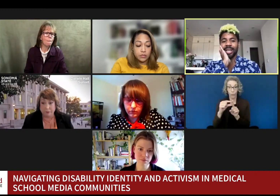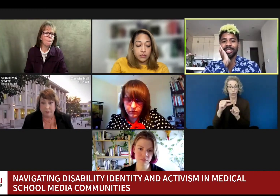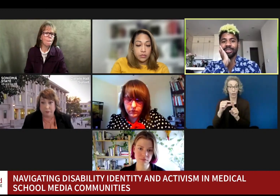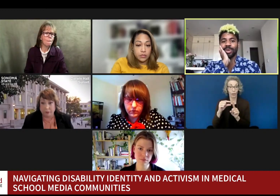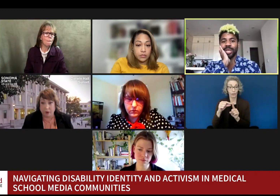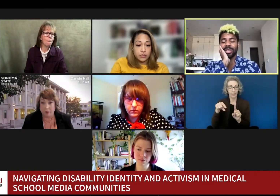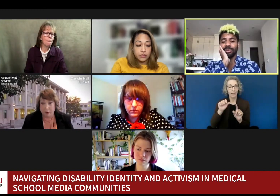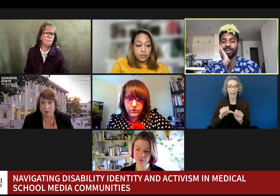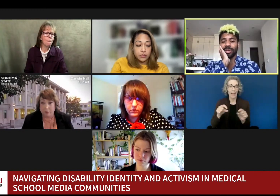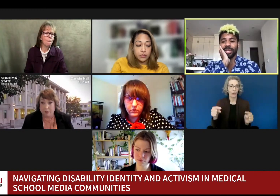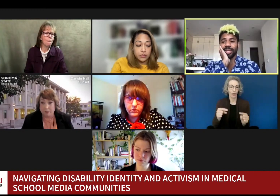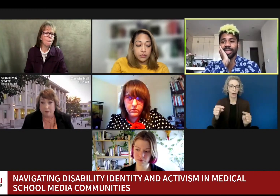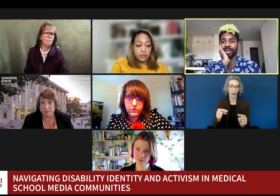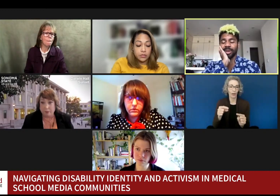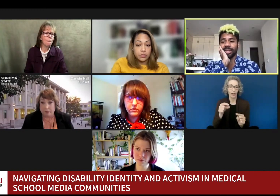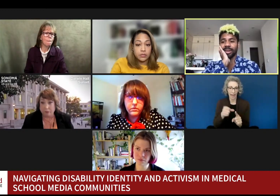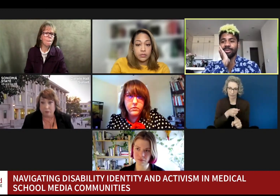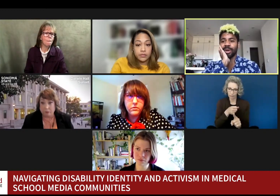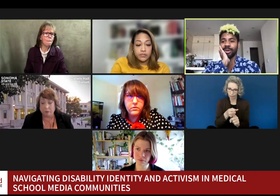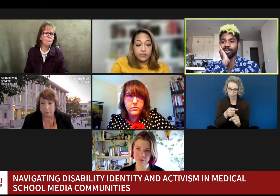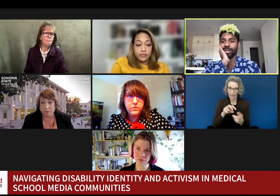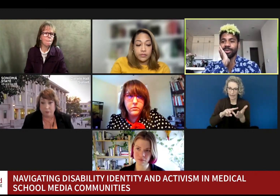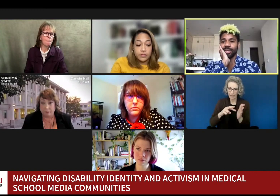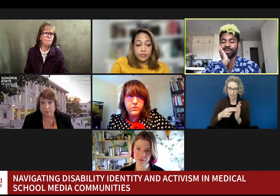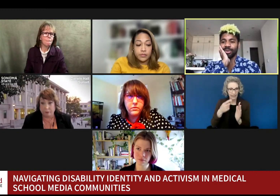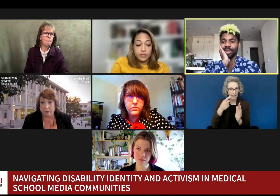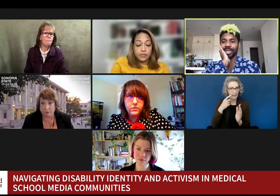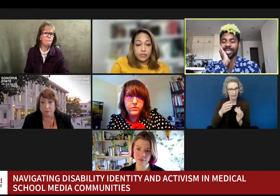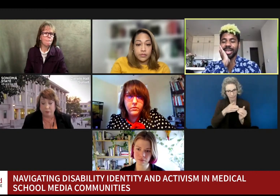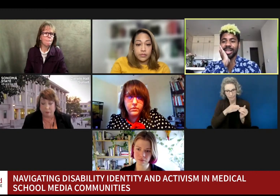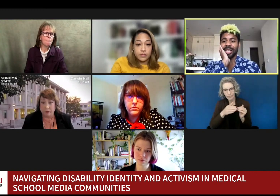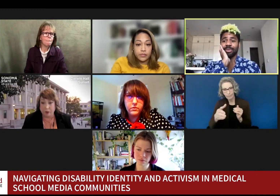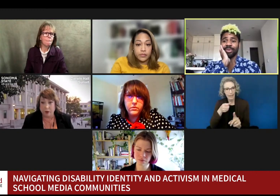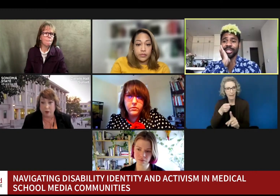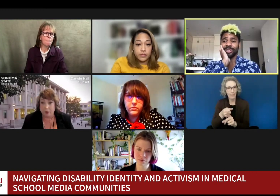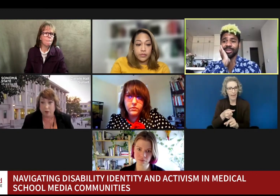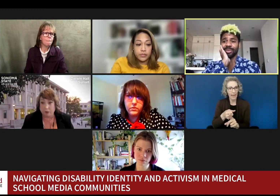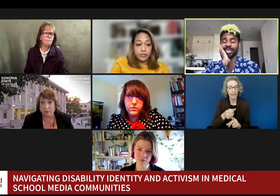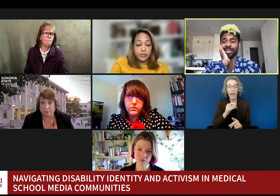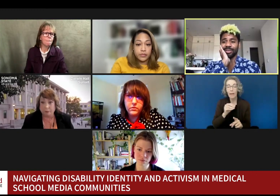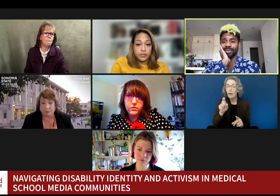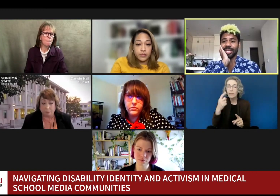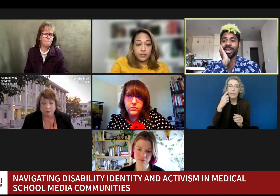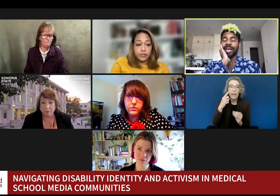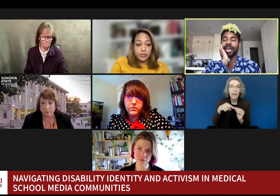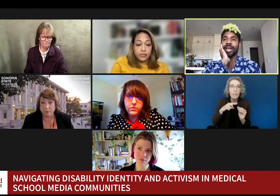And so, we need to really be thinking about that when we're going through things and how professionalism is used.